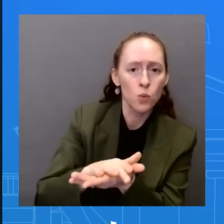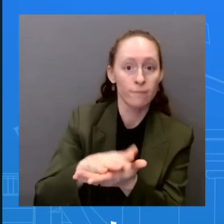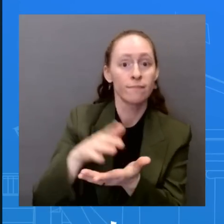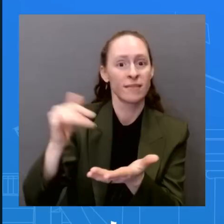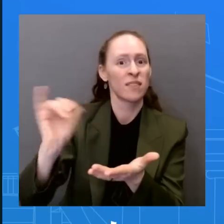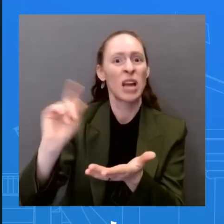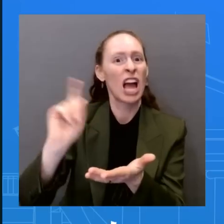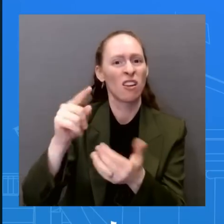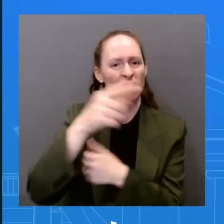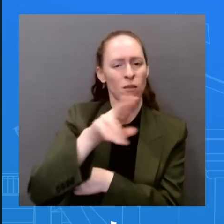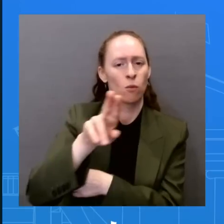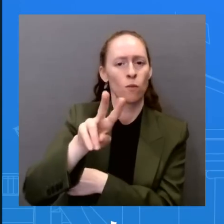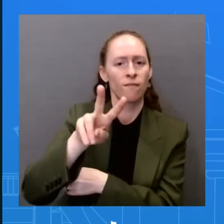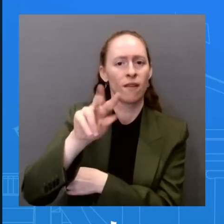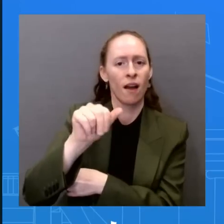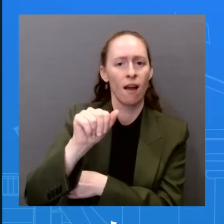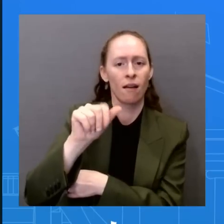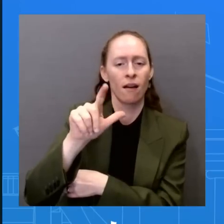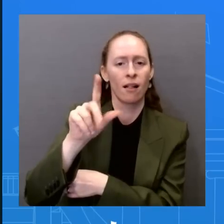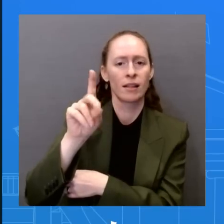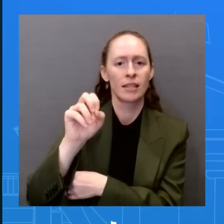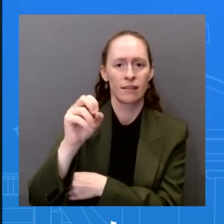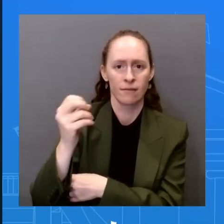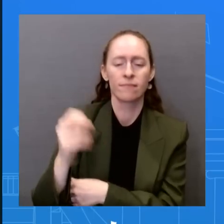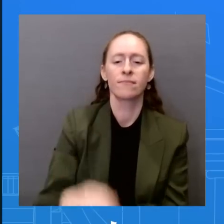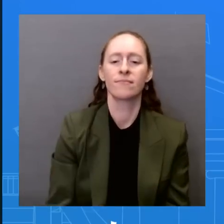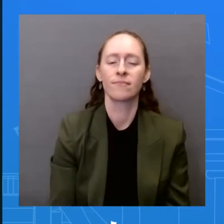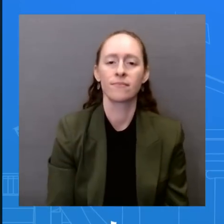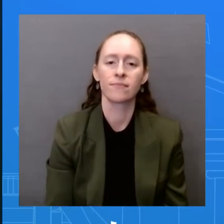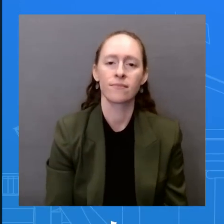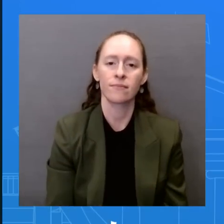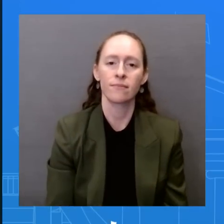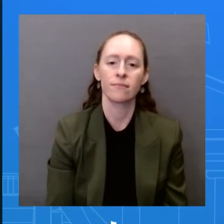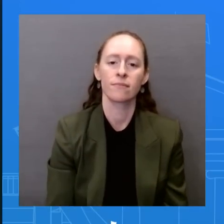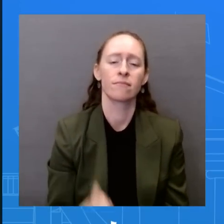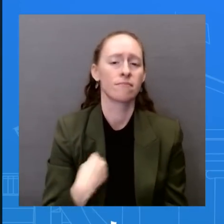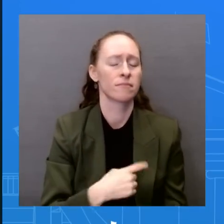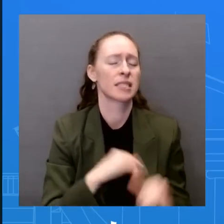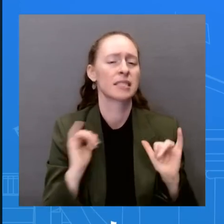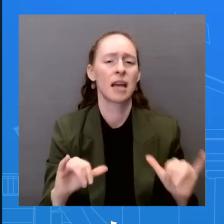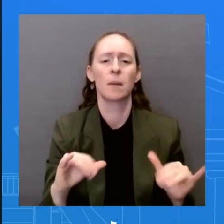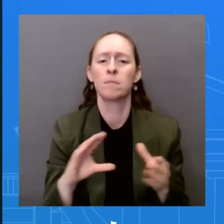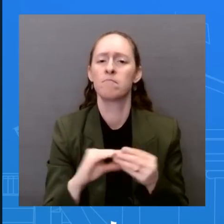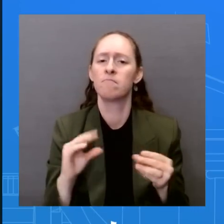is the same as it was the day of the shooting and when the President visited the community: